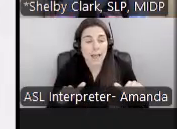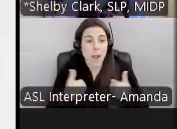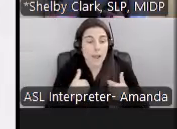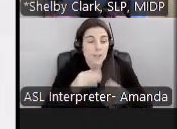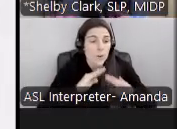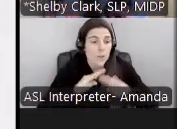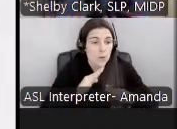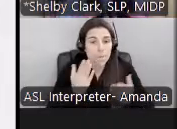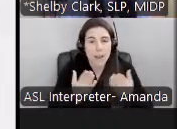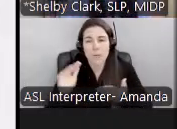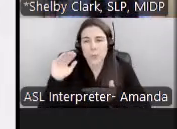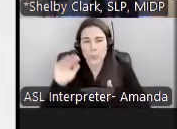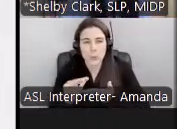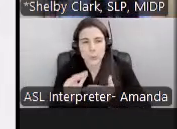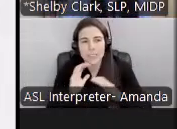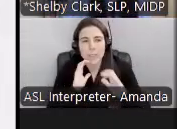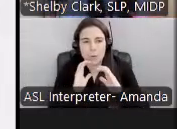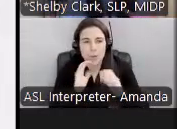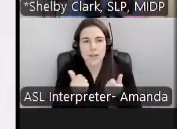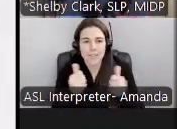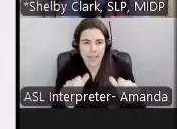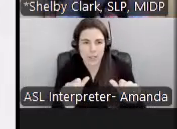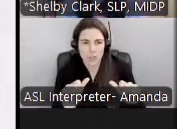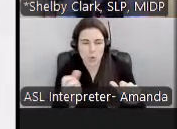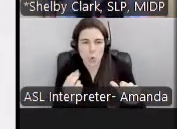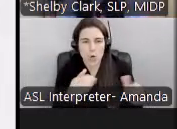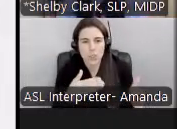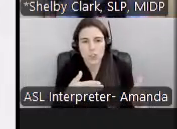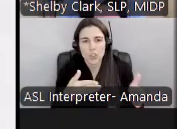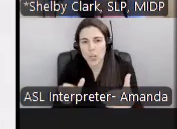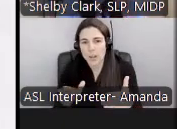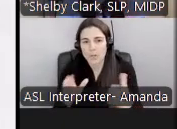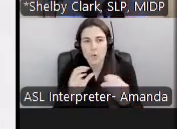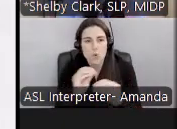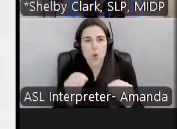reduce communication attempts or shift to nonverbal strategies.